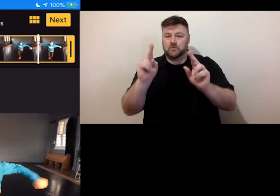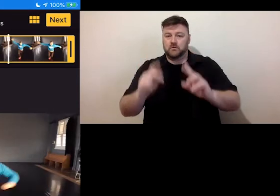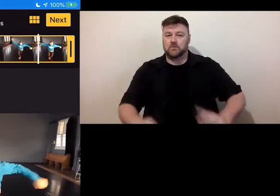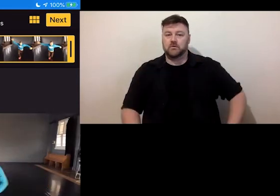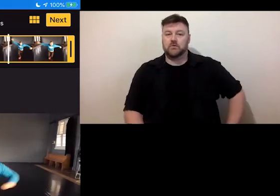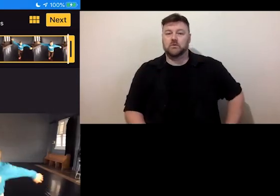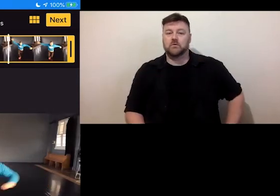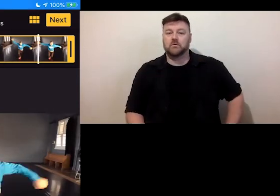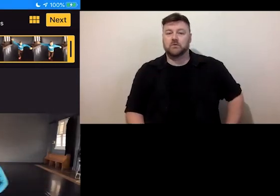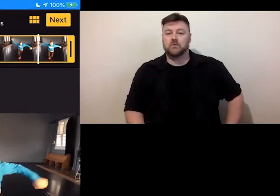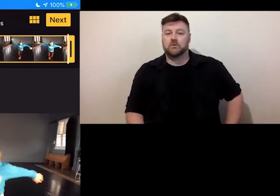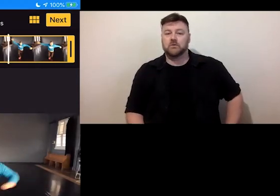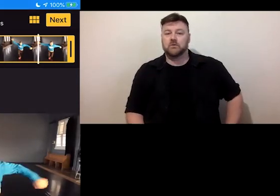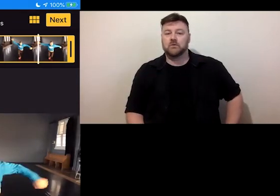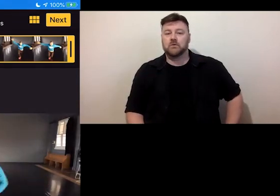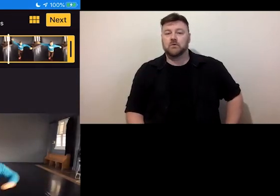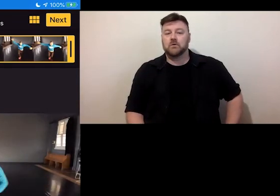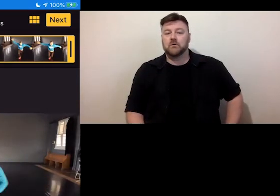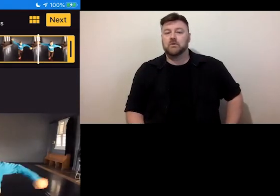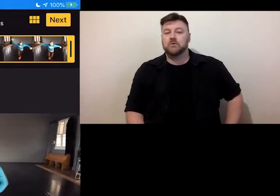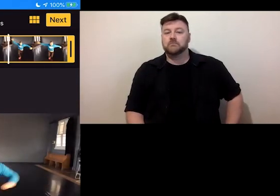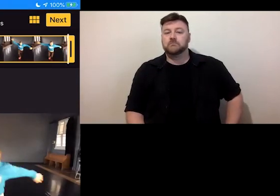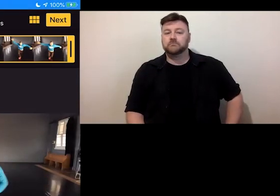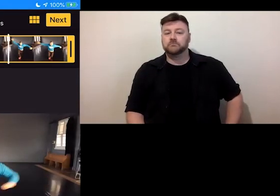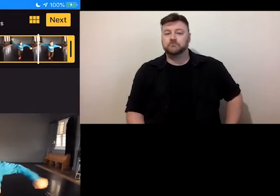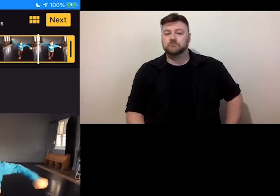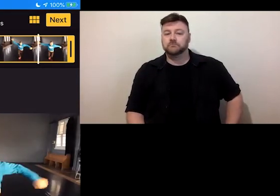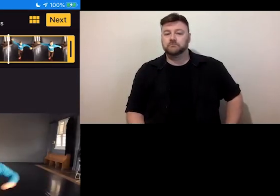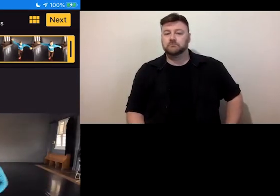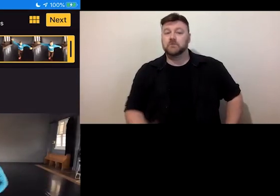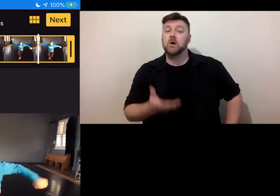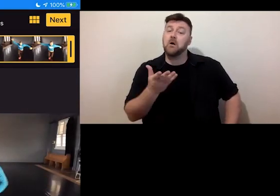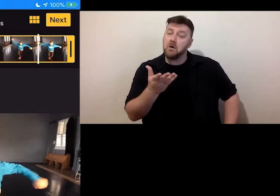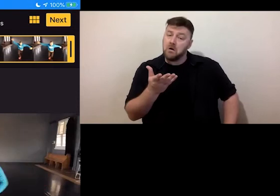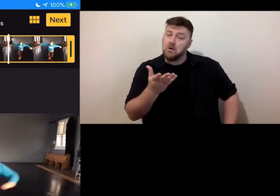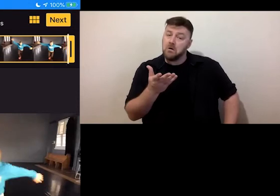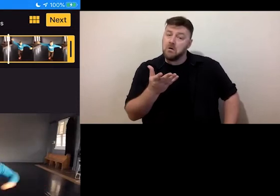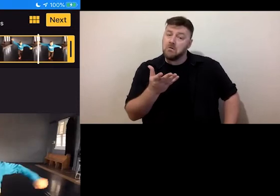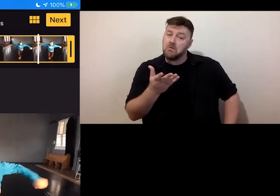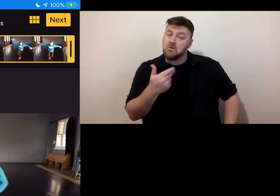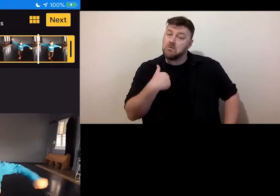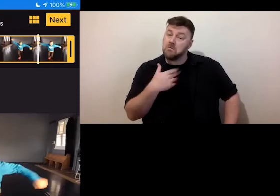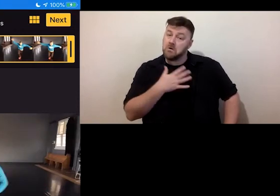slide it in. Now, if I thought that was something, I could move down to